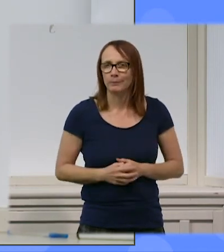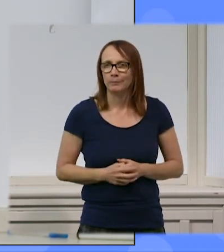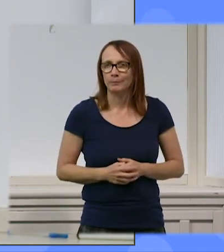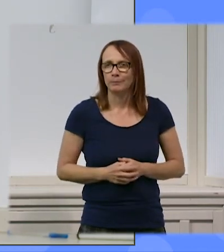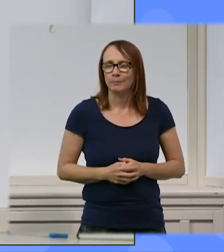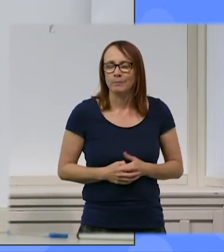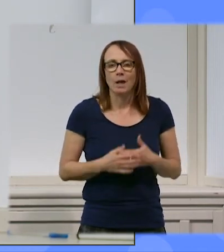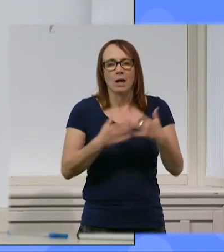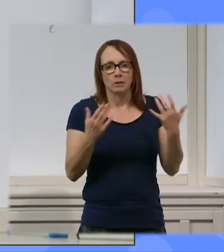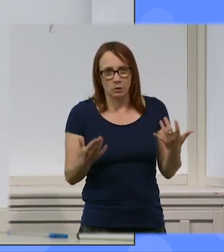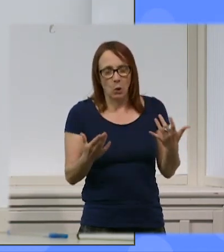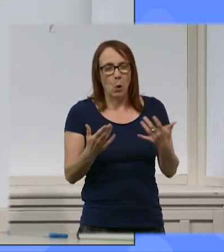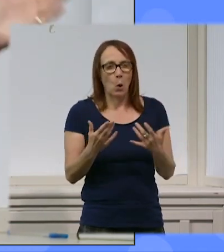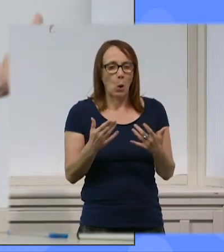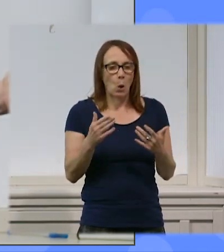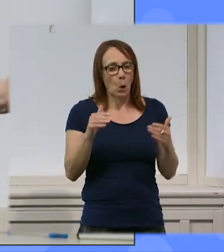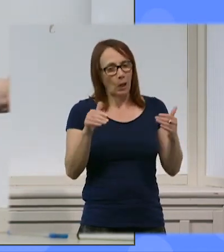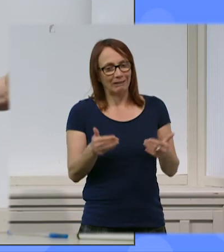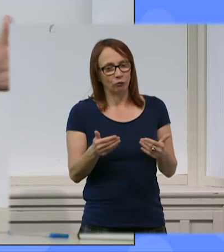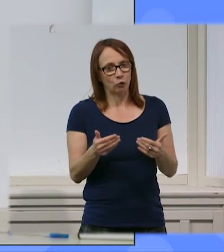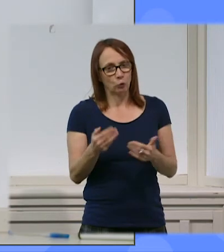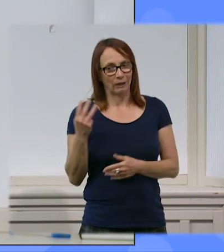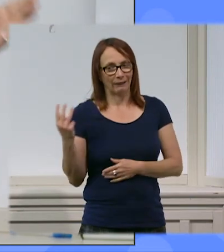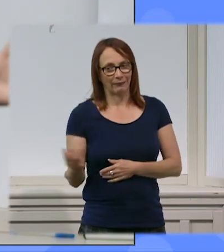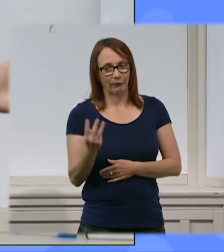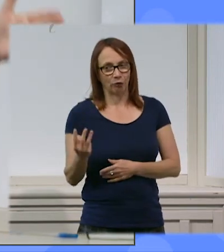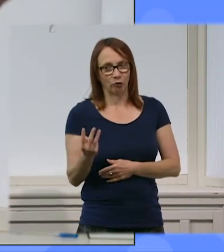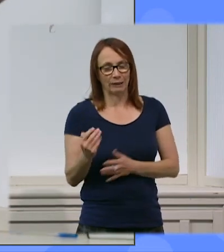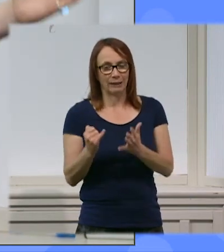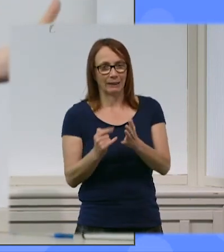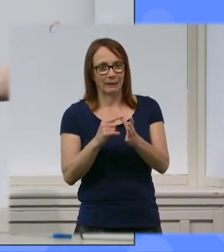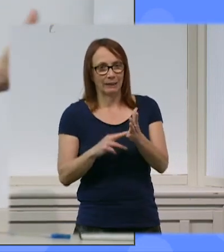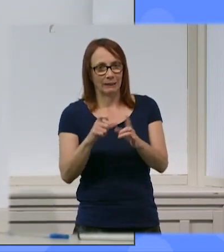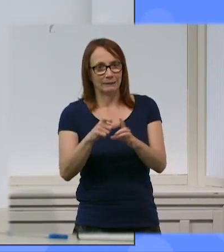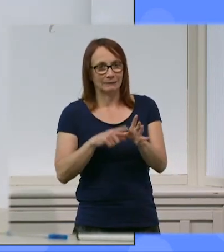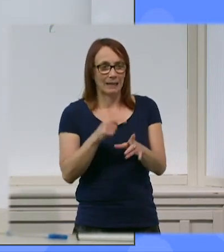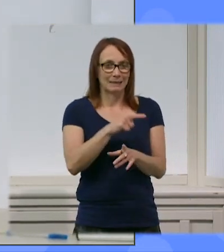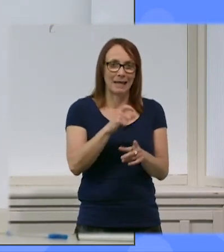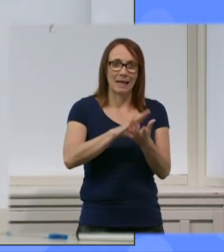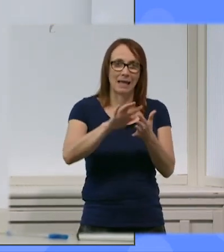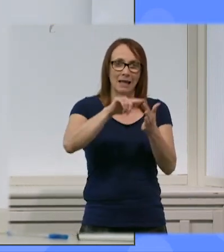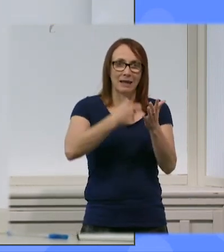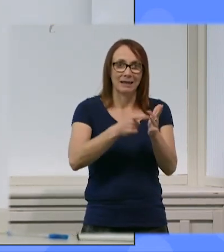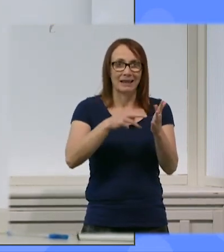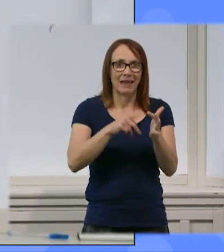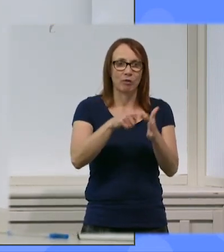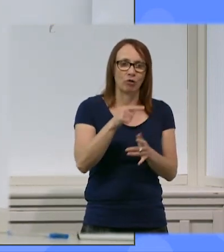like to introduce you to our three speakers family directly to my left Katherine in the middle and Andy and they're gonna help us look in more